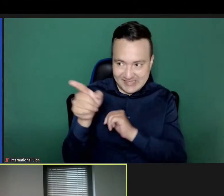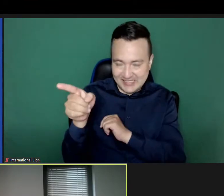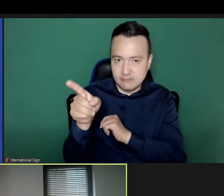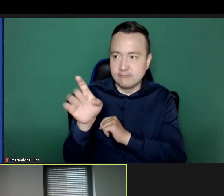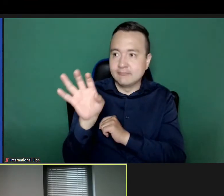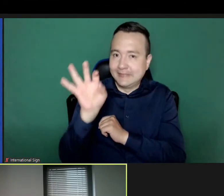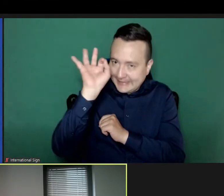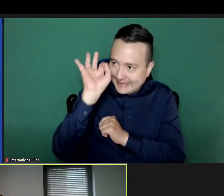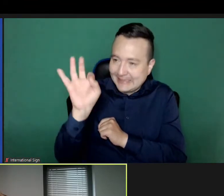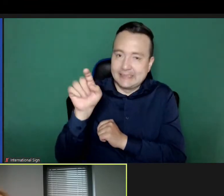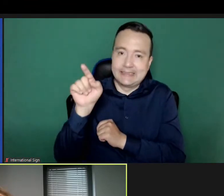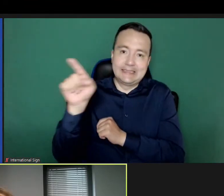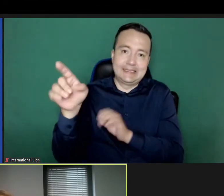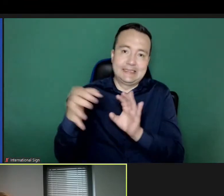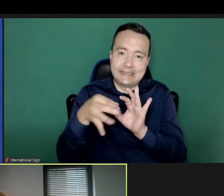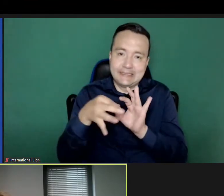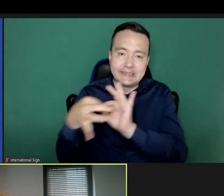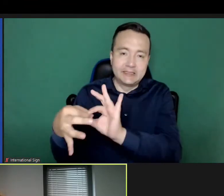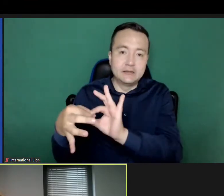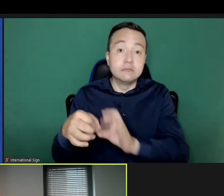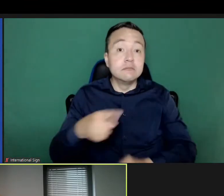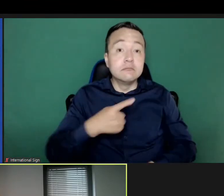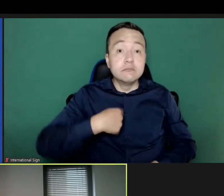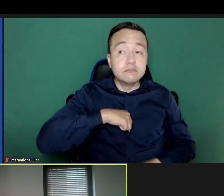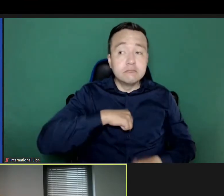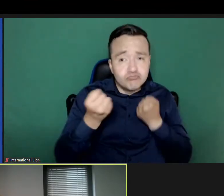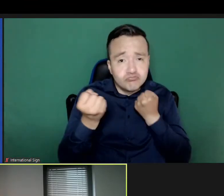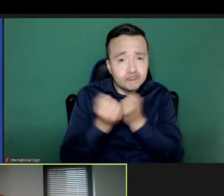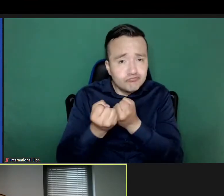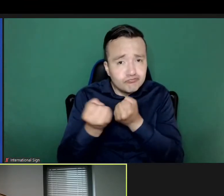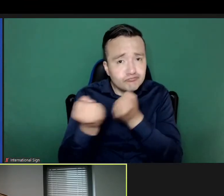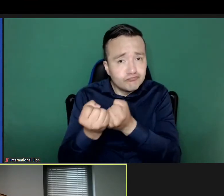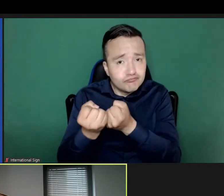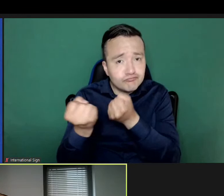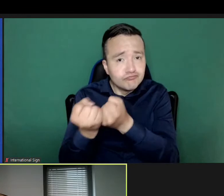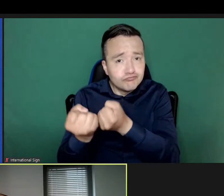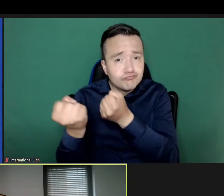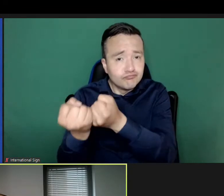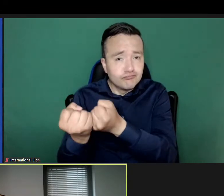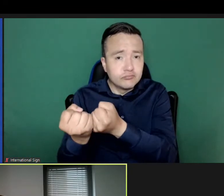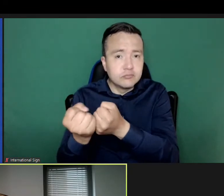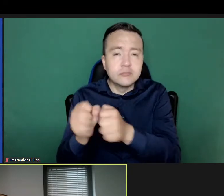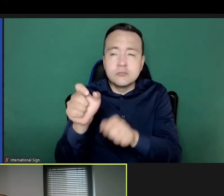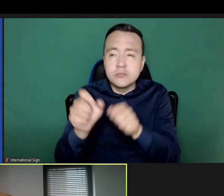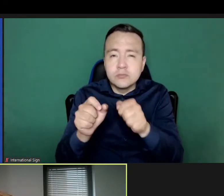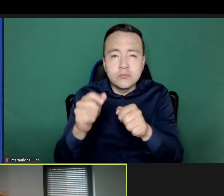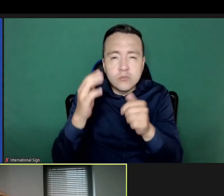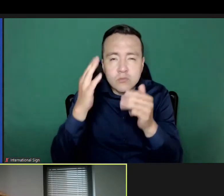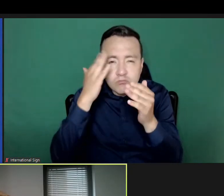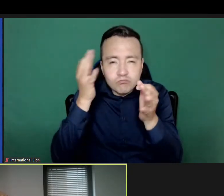up on the language -- budget support. Fiscal support to the country.